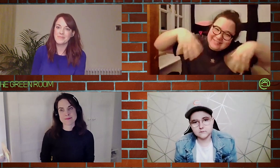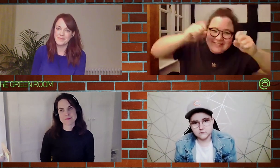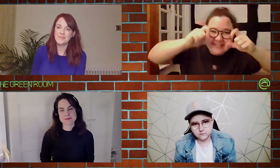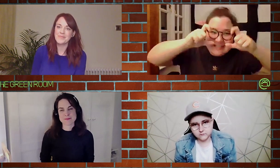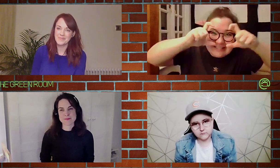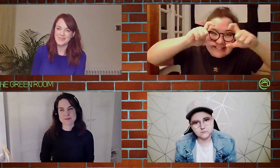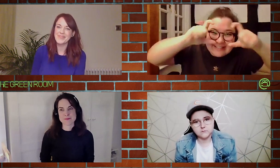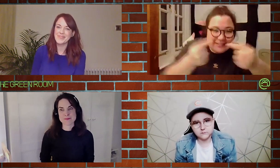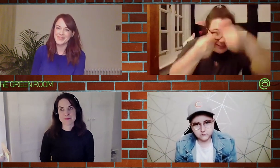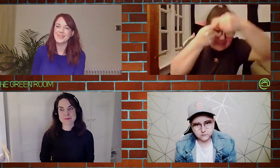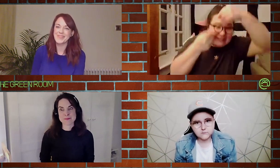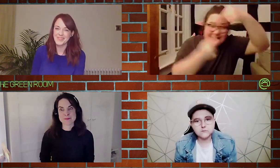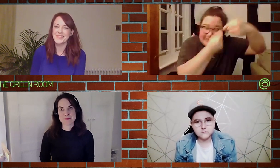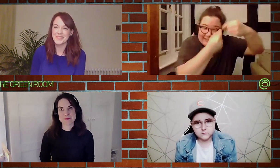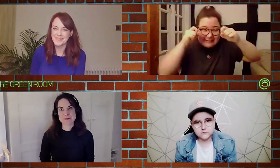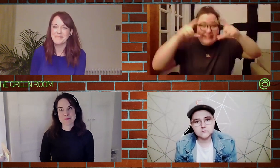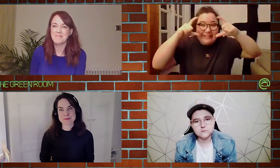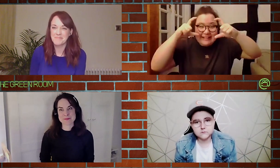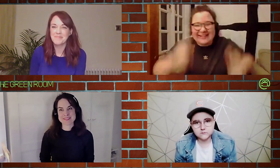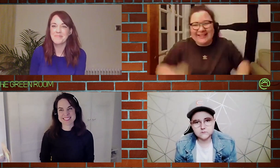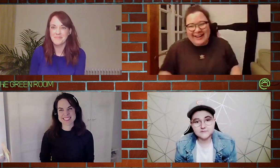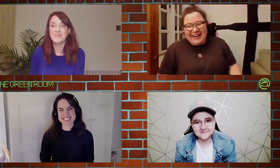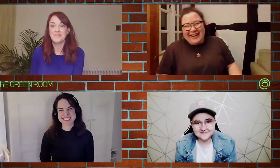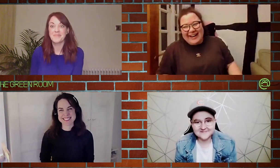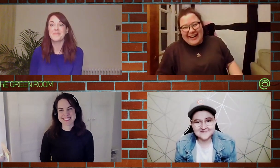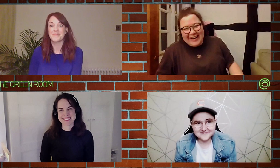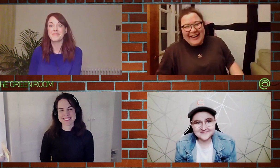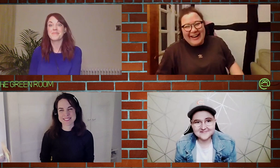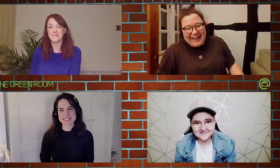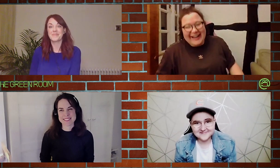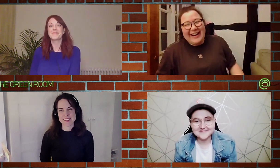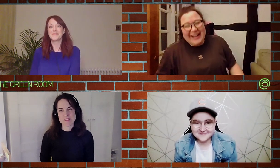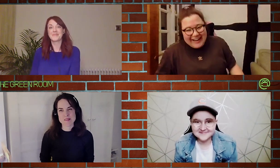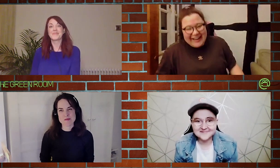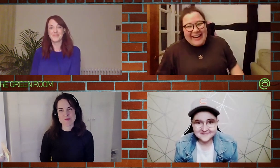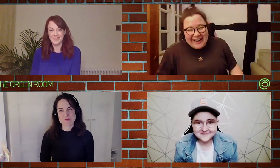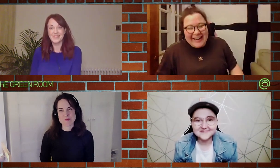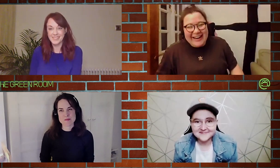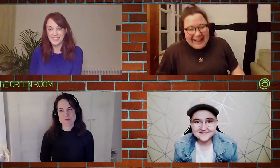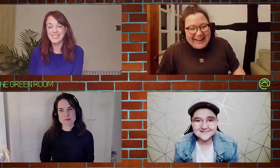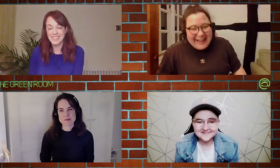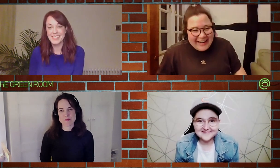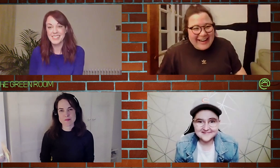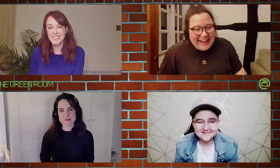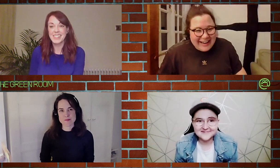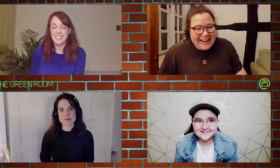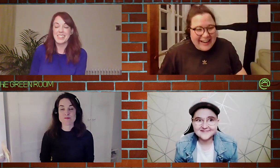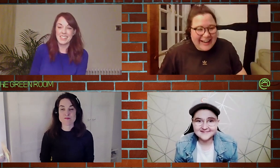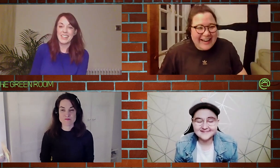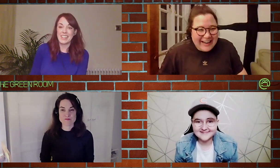of Zoom. Zoom, zoom, zoom.... Which you know, obviously, is so hard. It's just so tiring on your eyes.